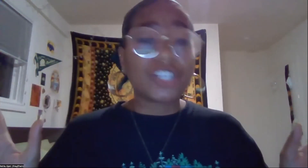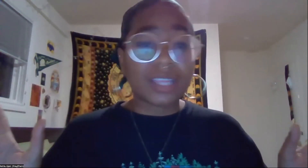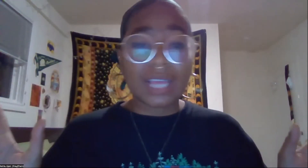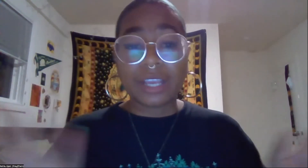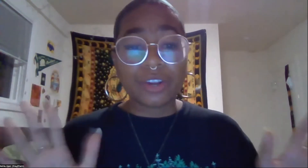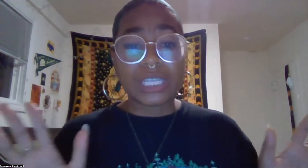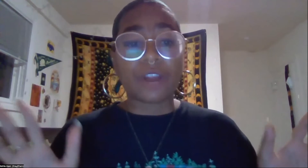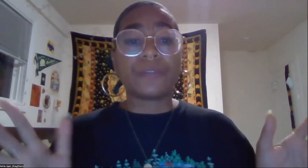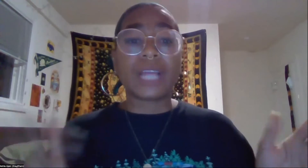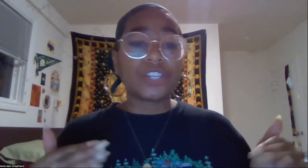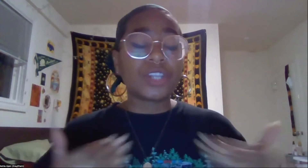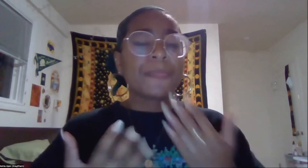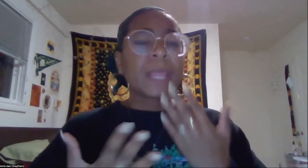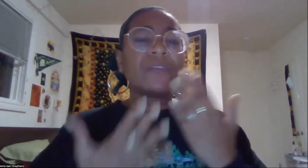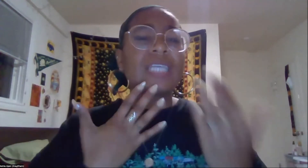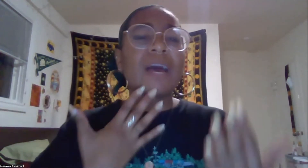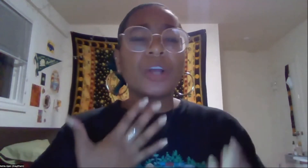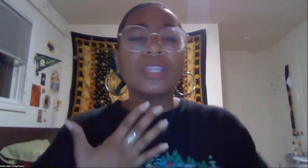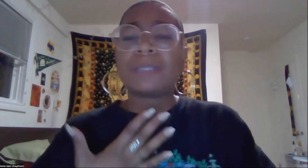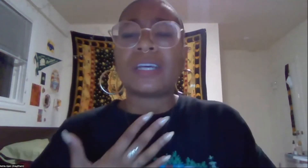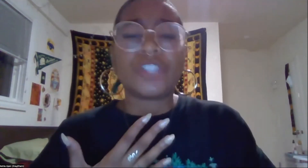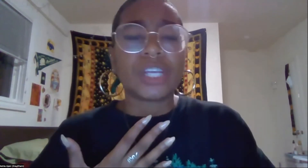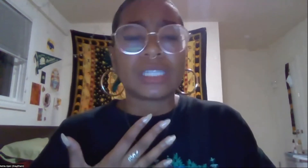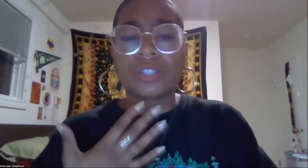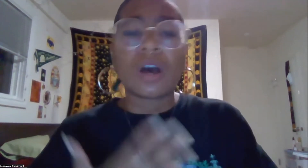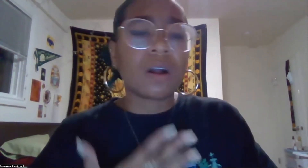magic that lingers in our flesh every time our lips touch it is a song